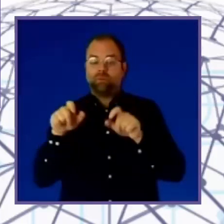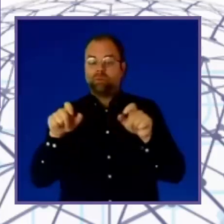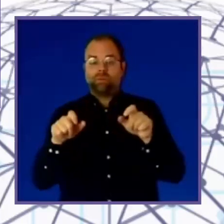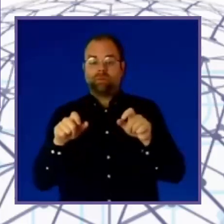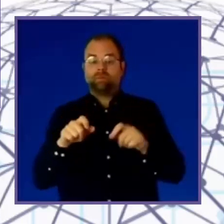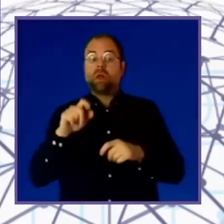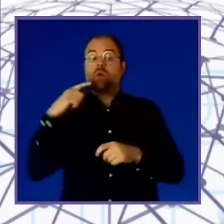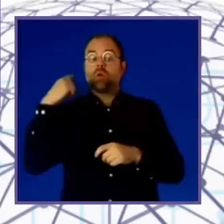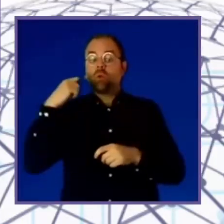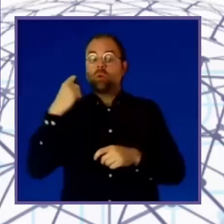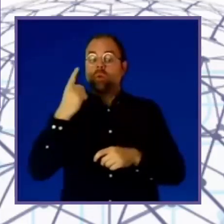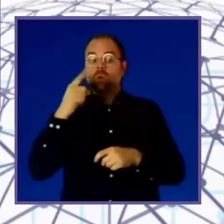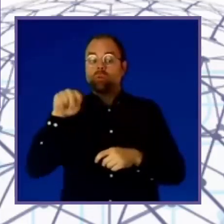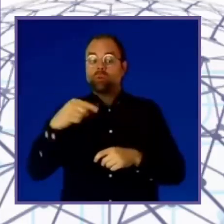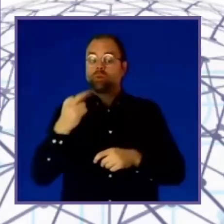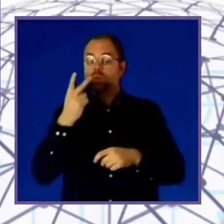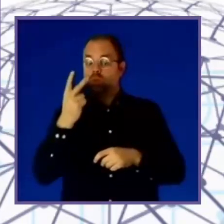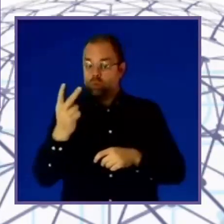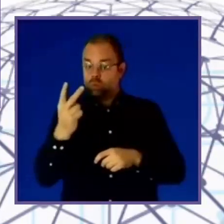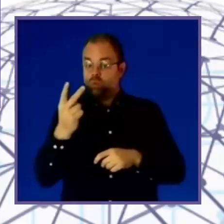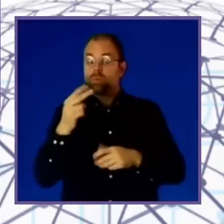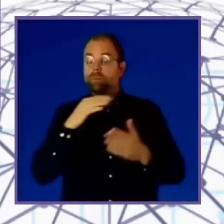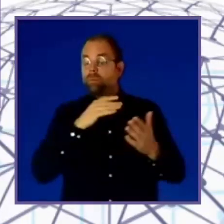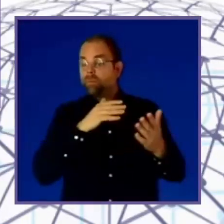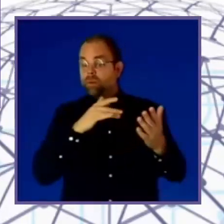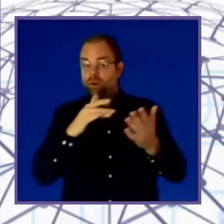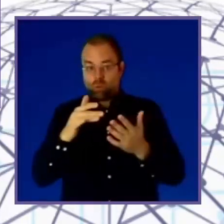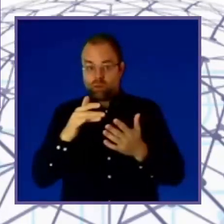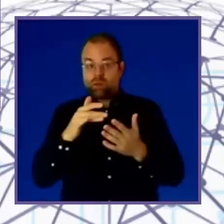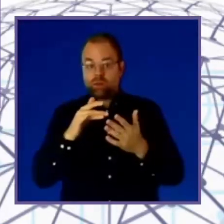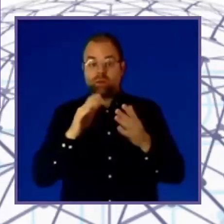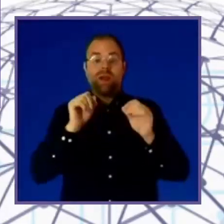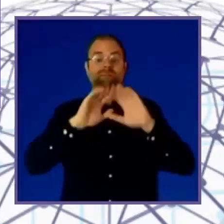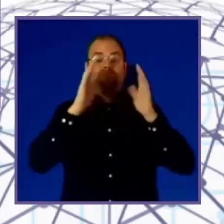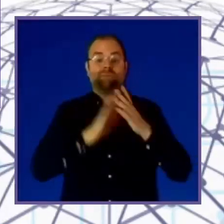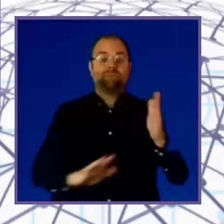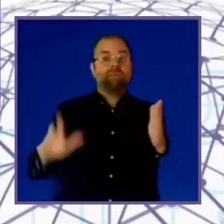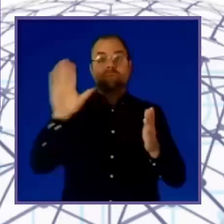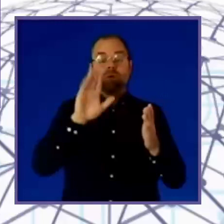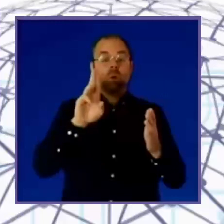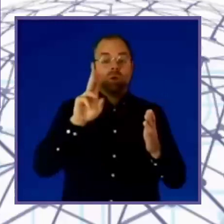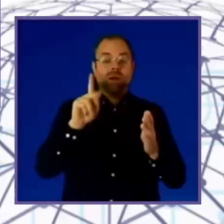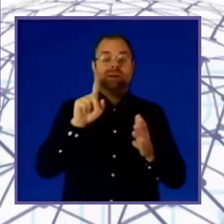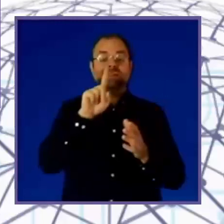Disabled people are the largest minority group in the world and still the most discriminated